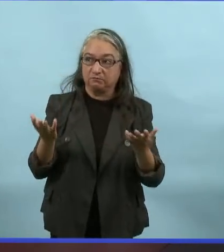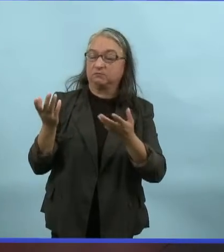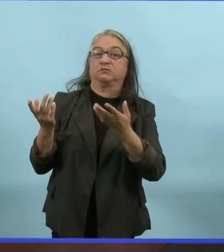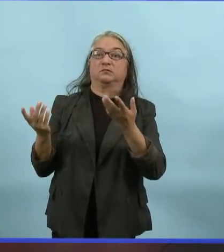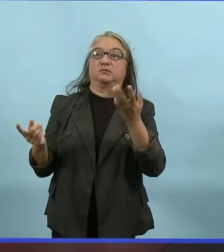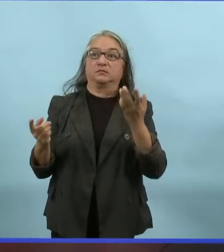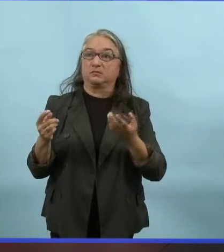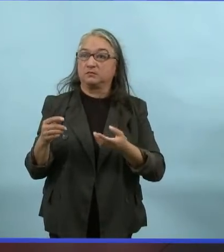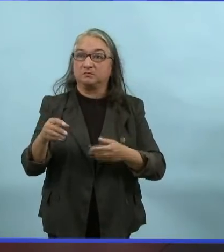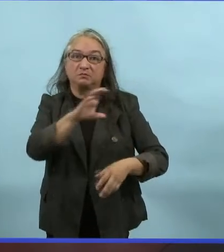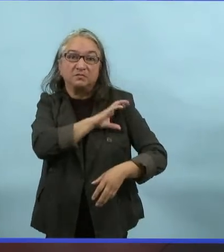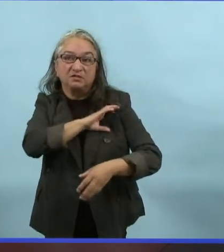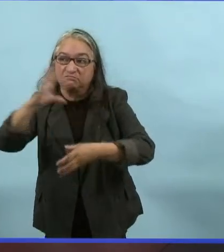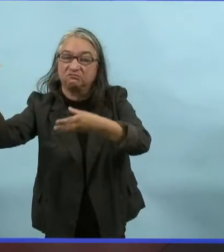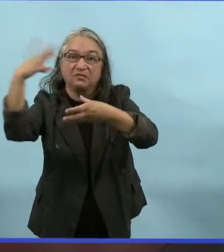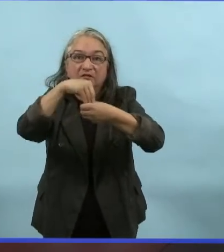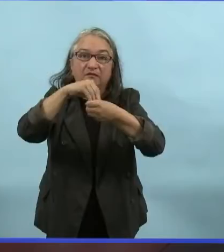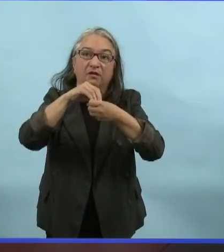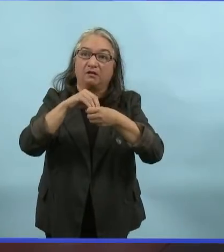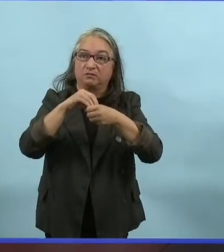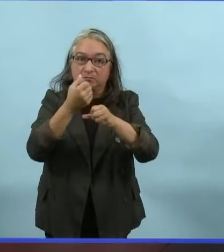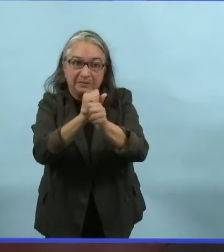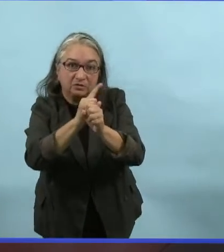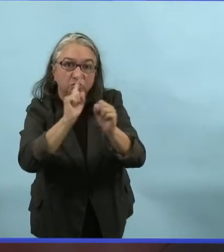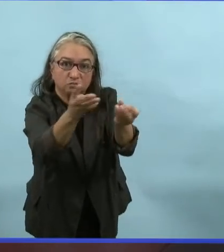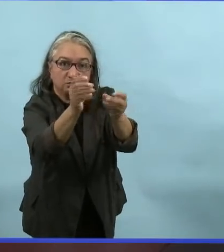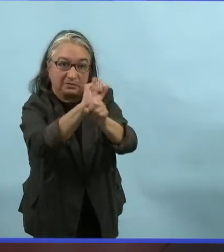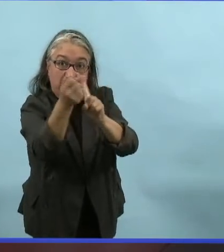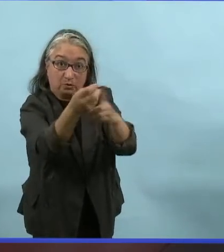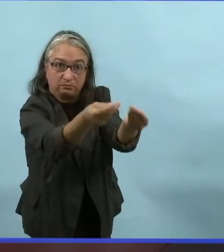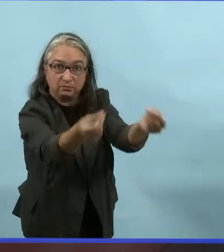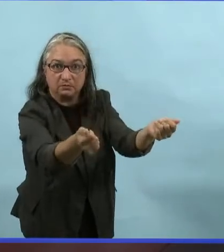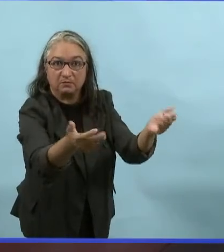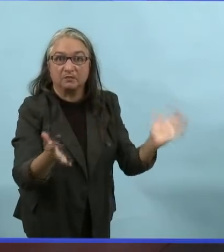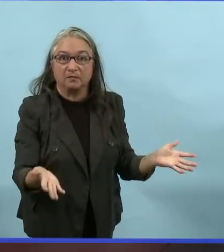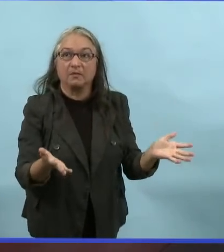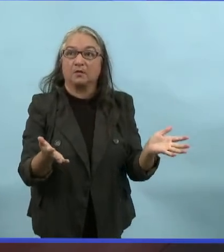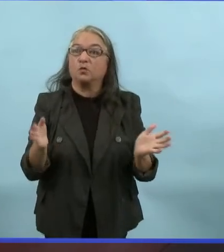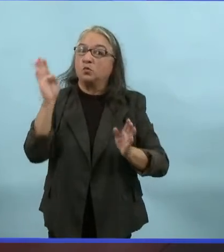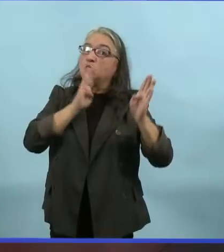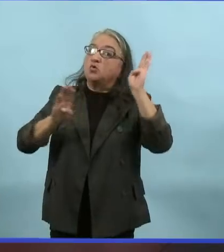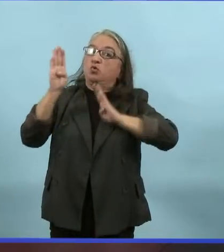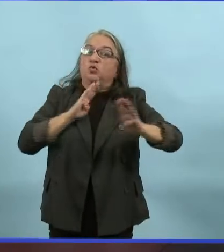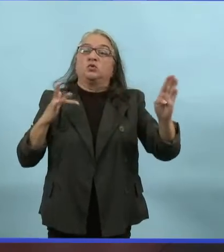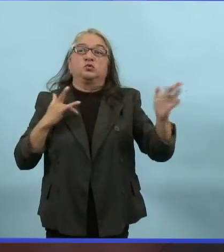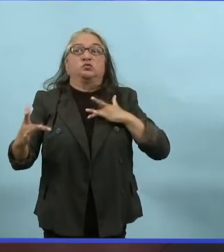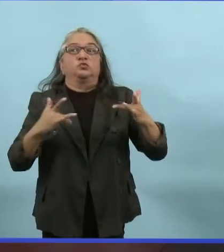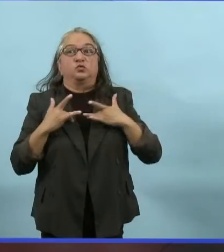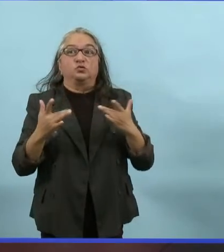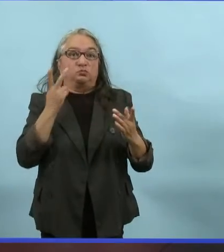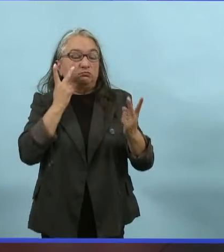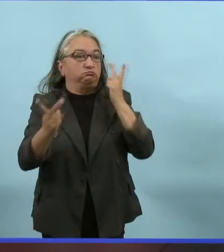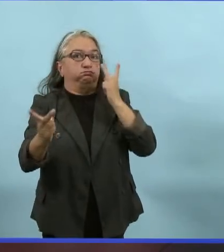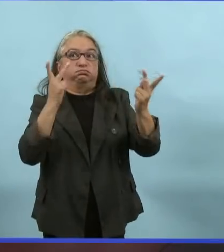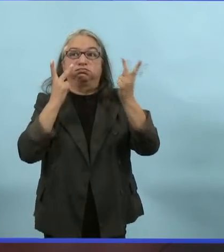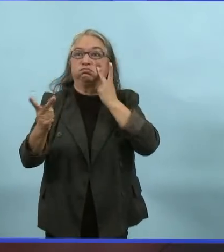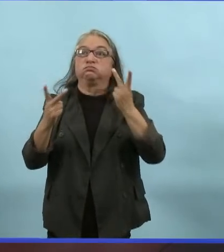so it's it's troubling to see that we're you know we've all been working hard for it and